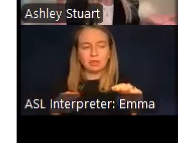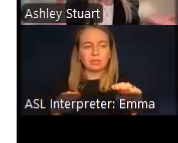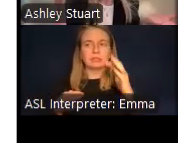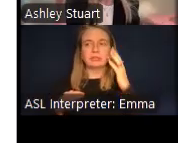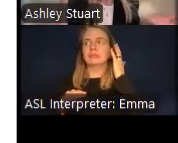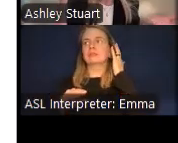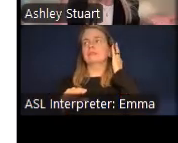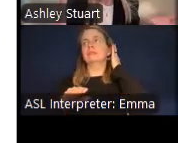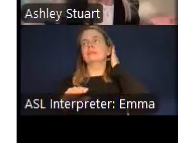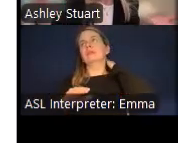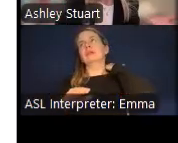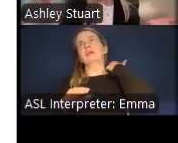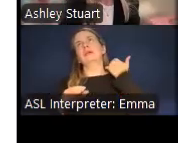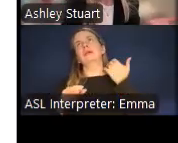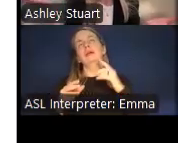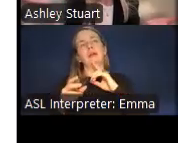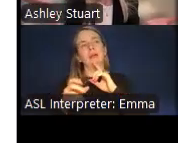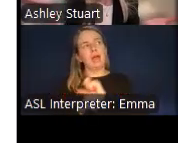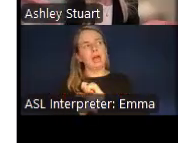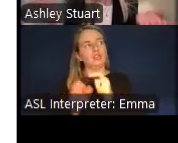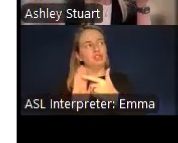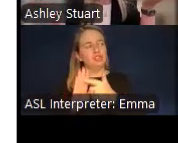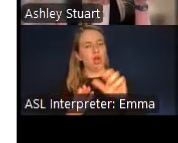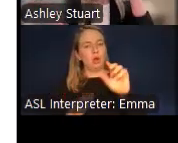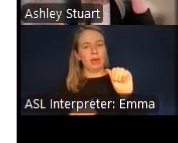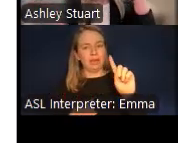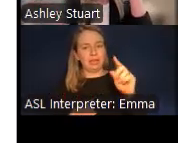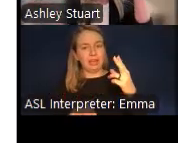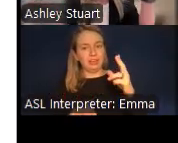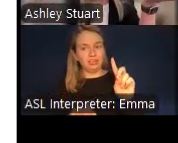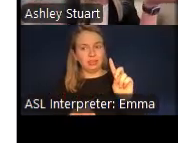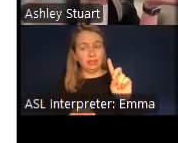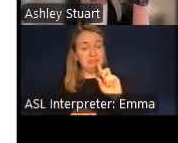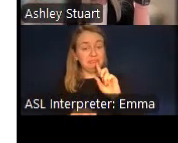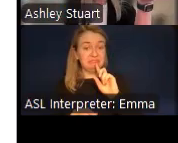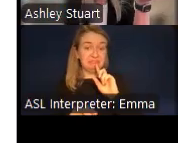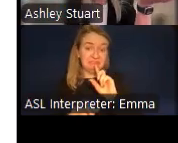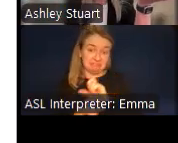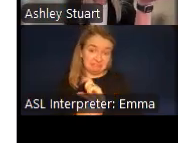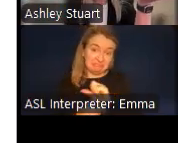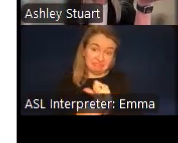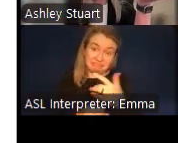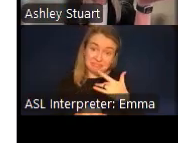actually reflective of ADHD are typically developing processes